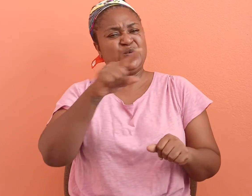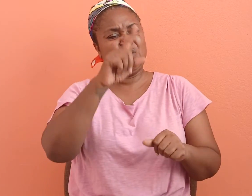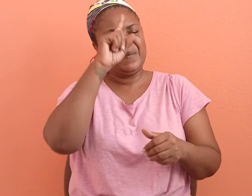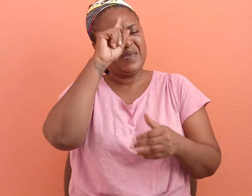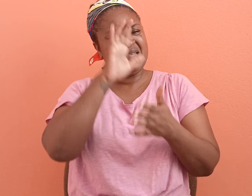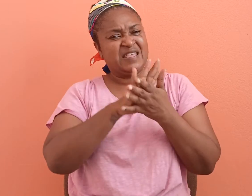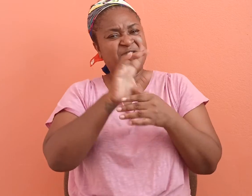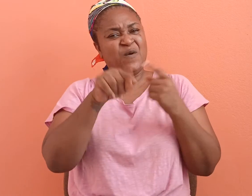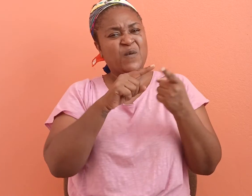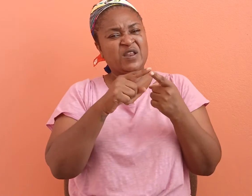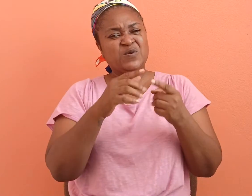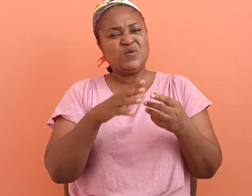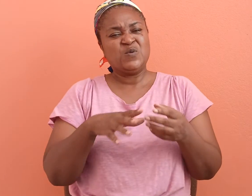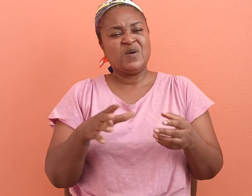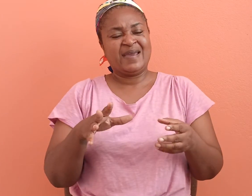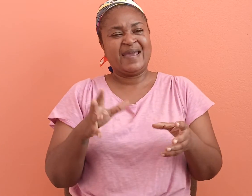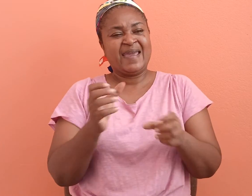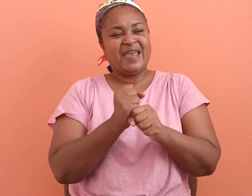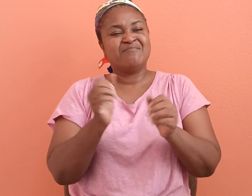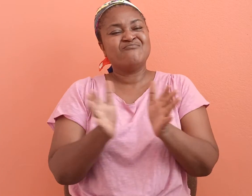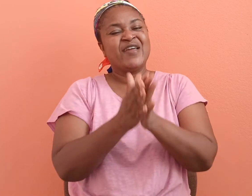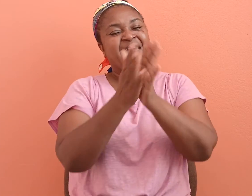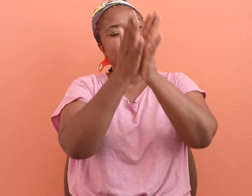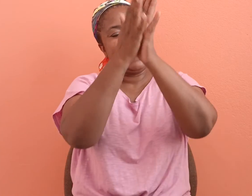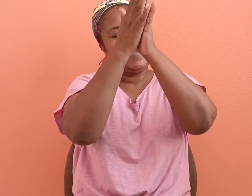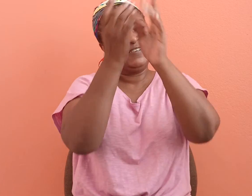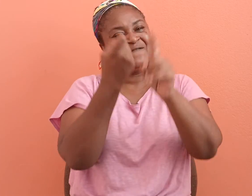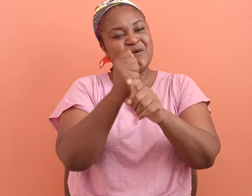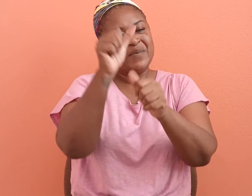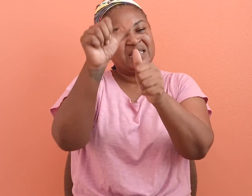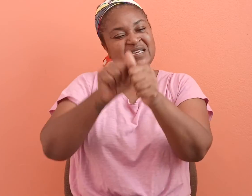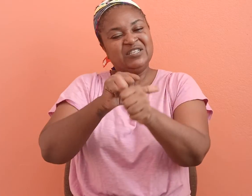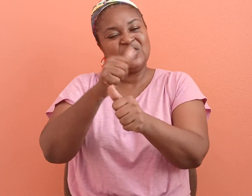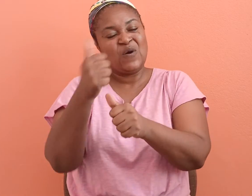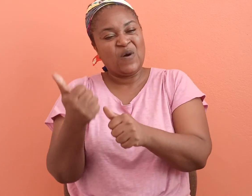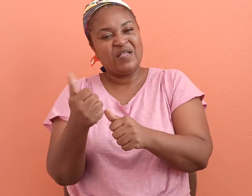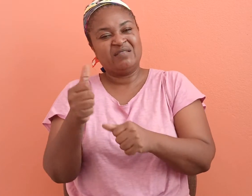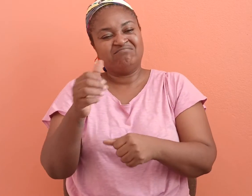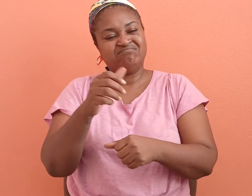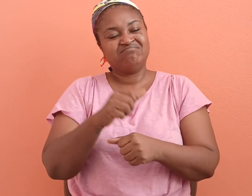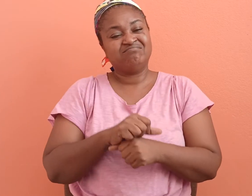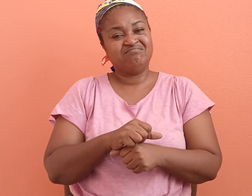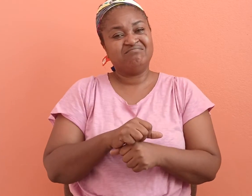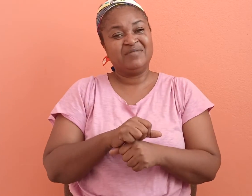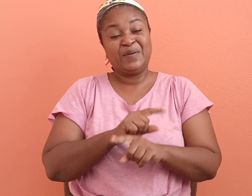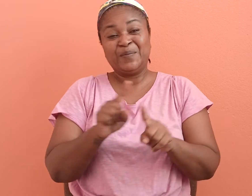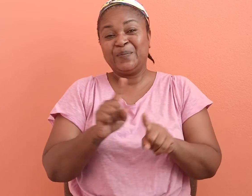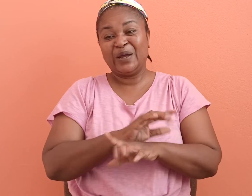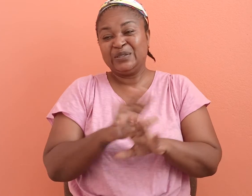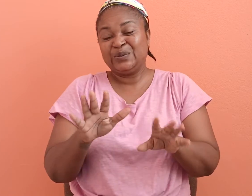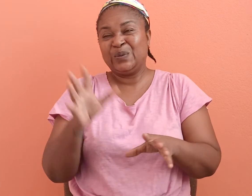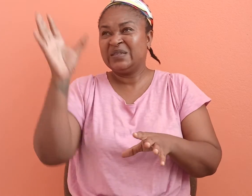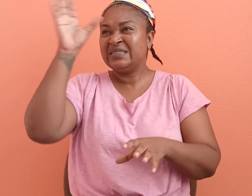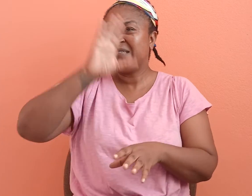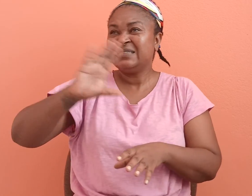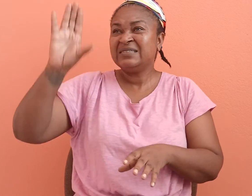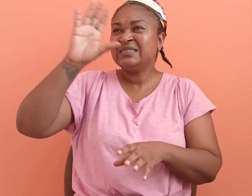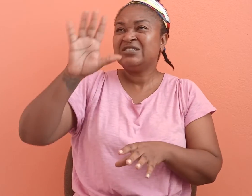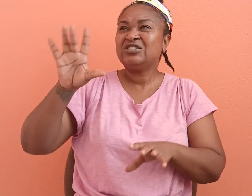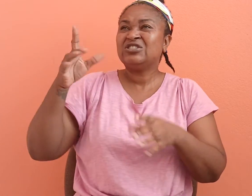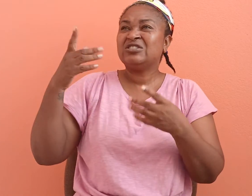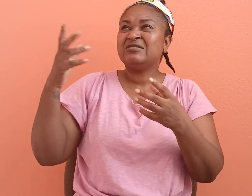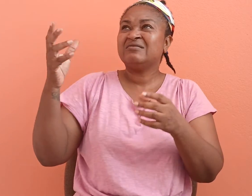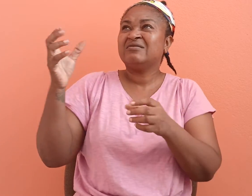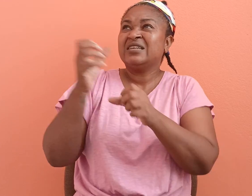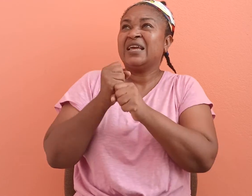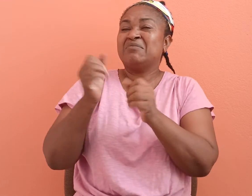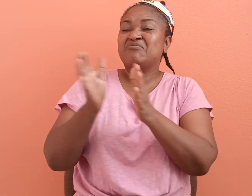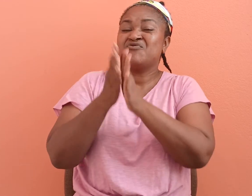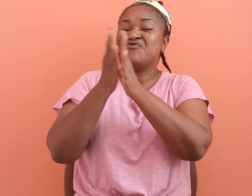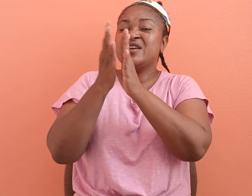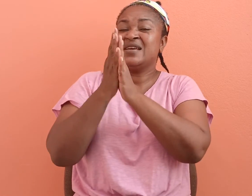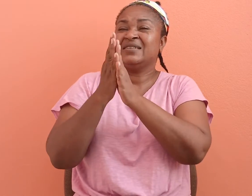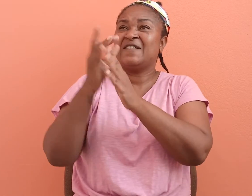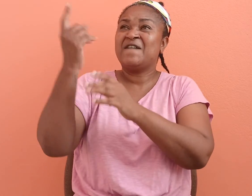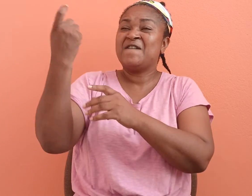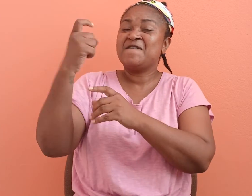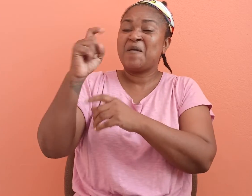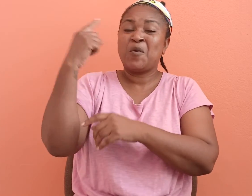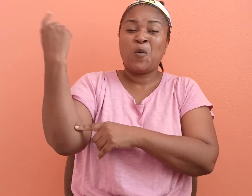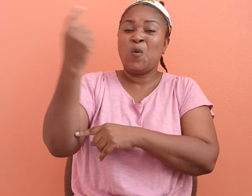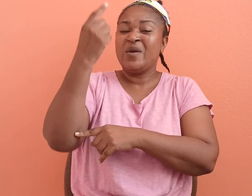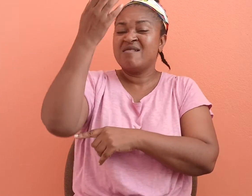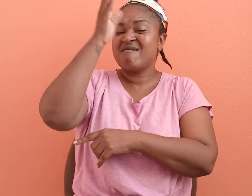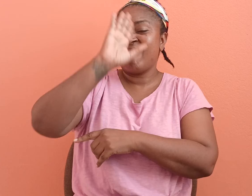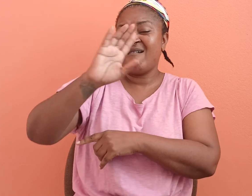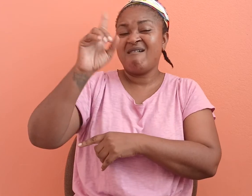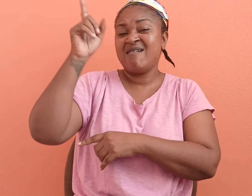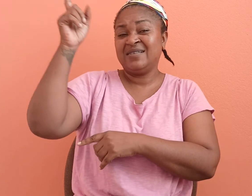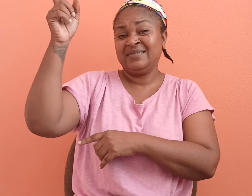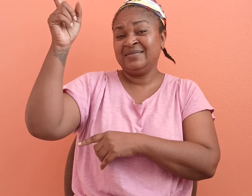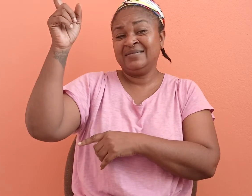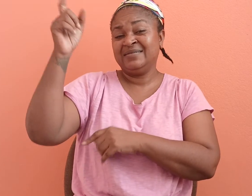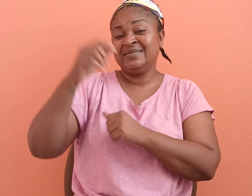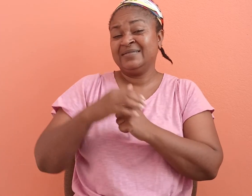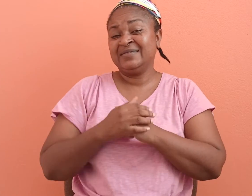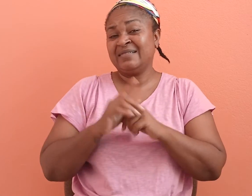from each other but don’t seek the praise that comes from the only God?